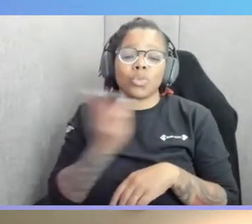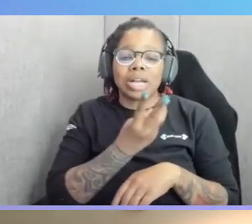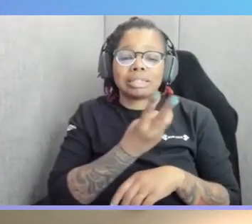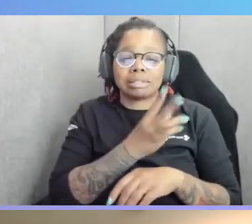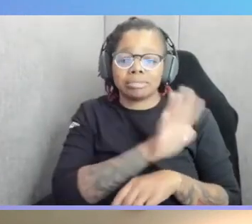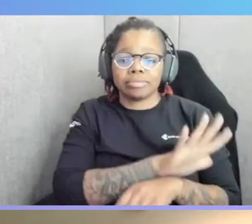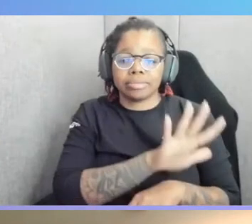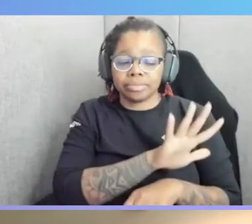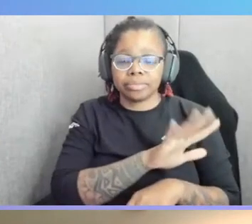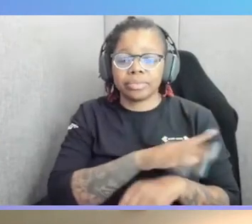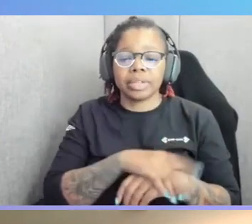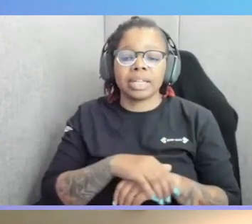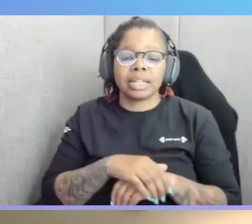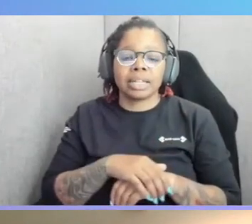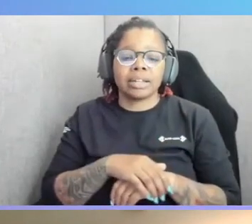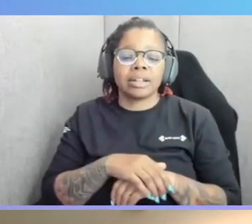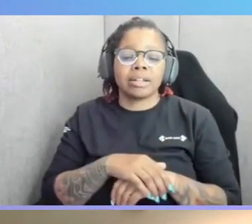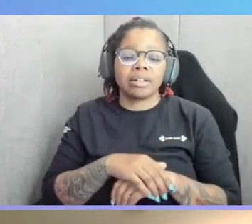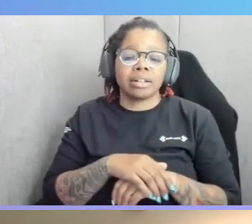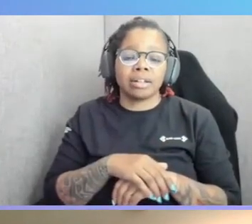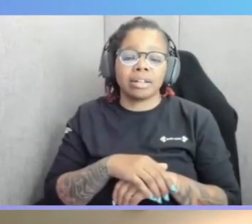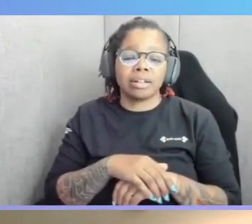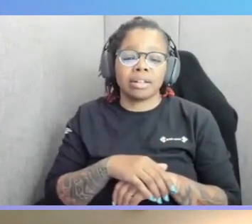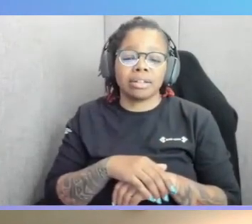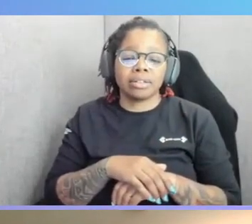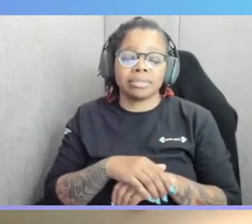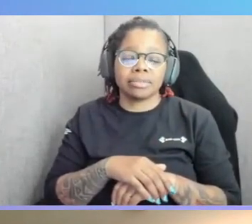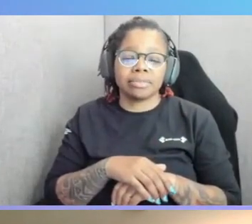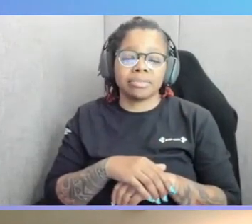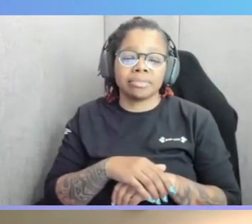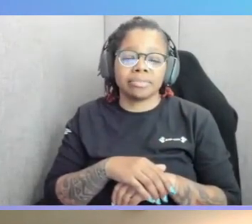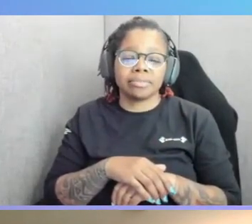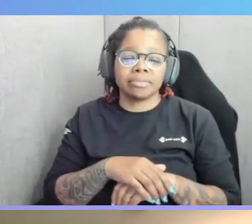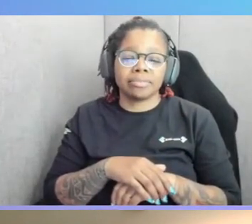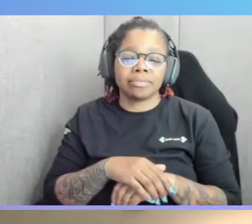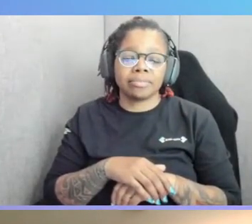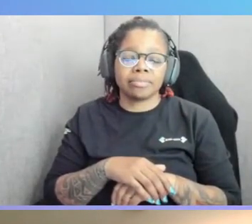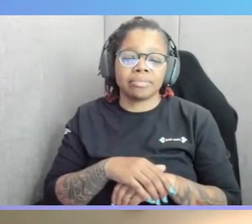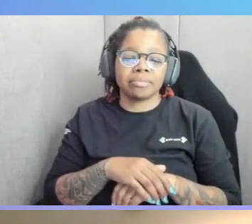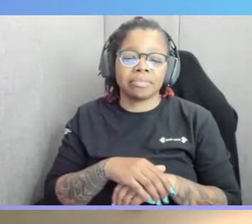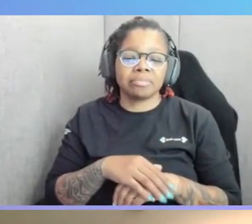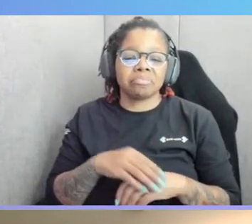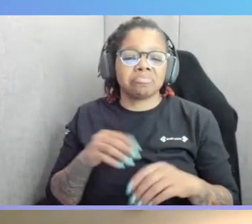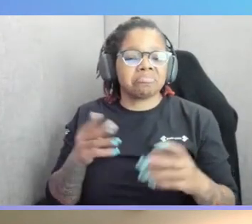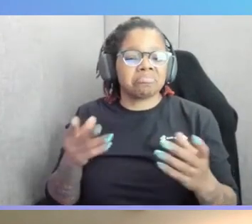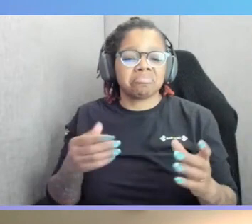of the building, in a freestanding ng squared display